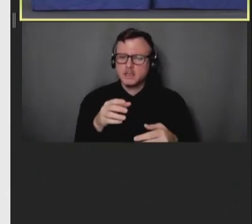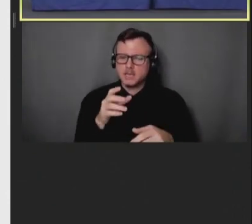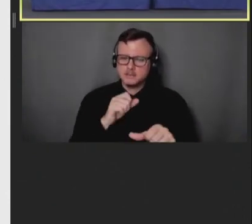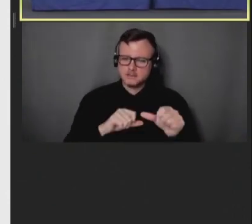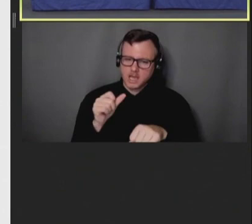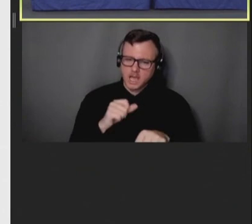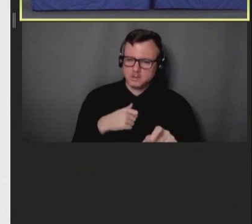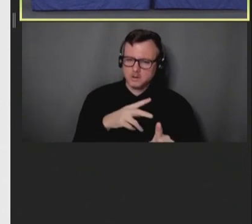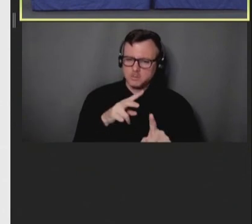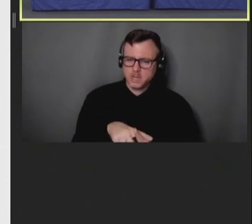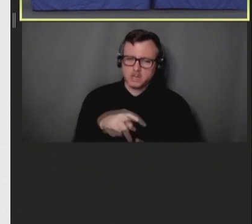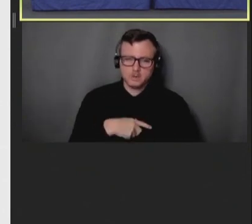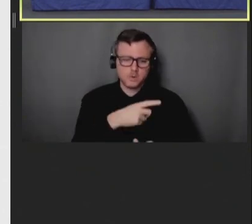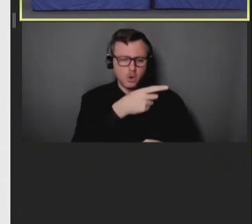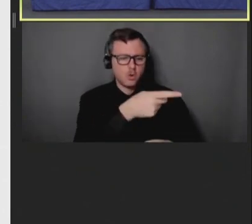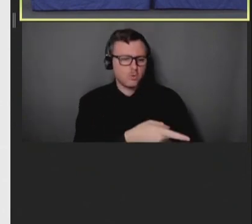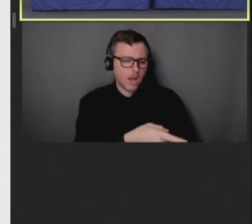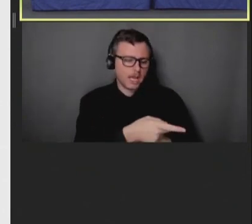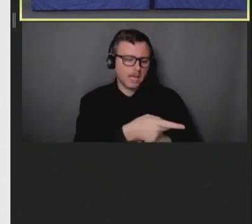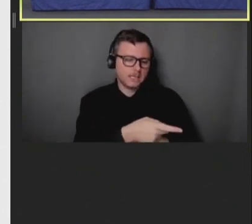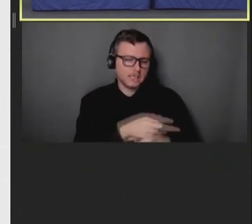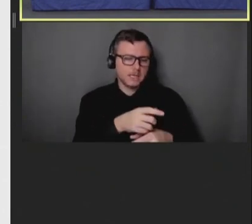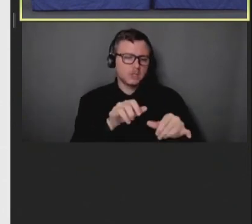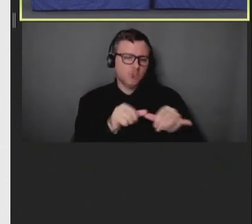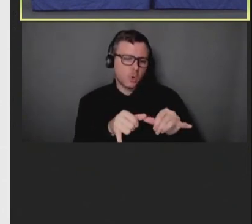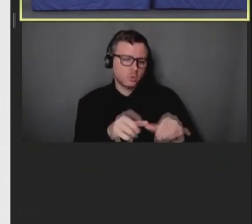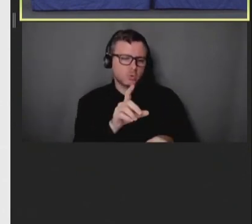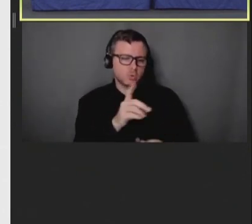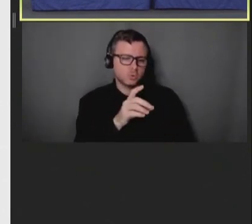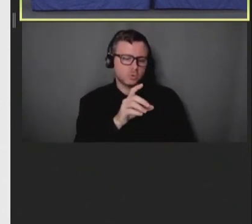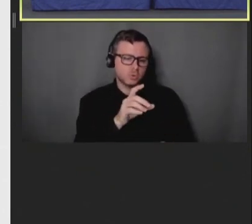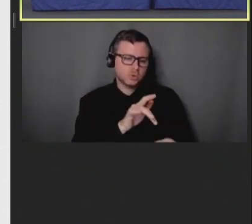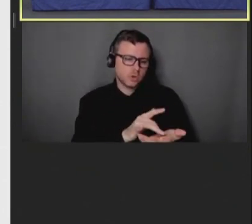what's the right dose, and how do you store it, and like T-cell,